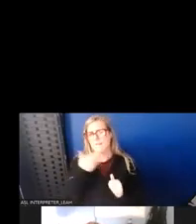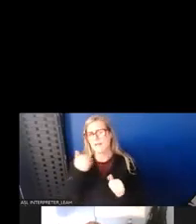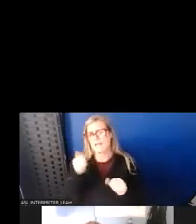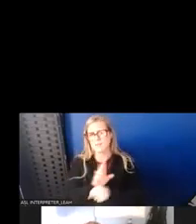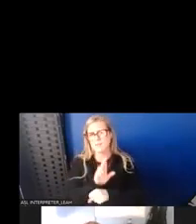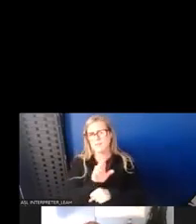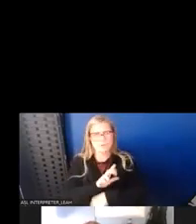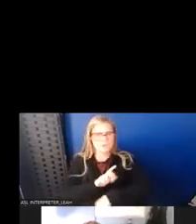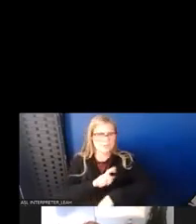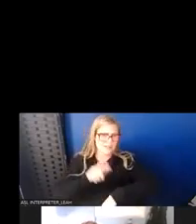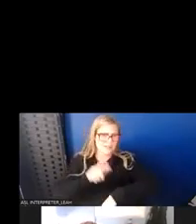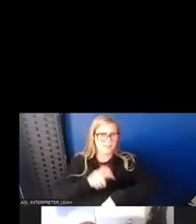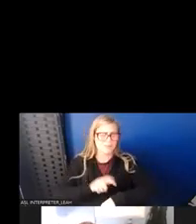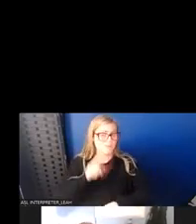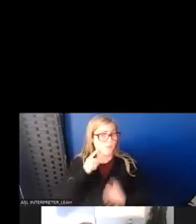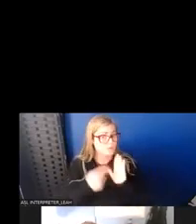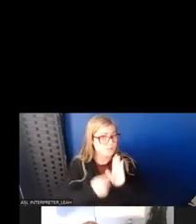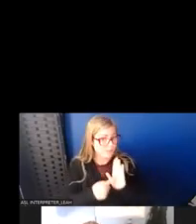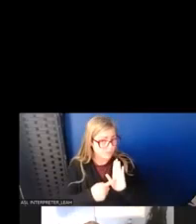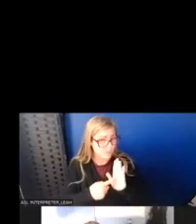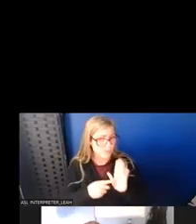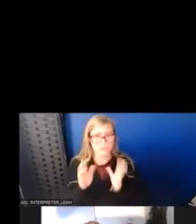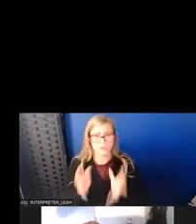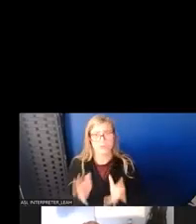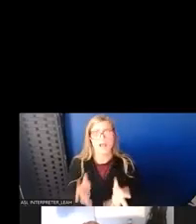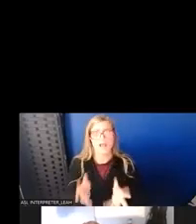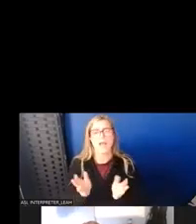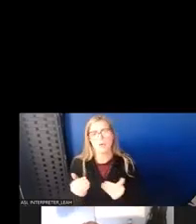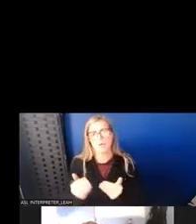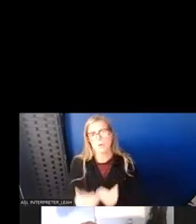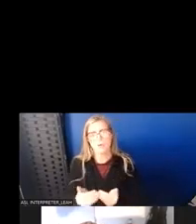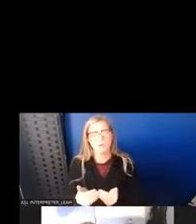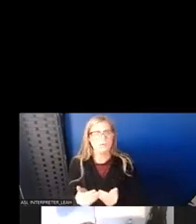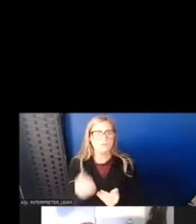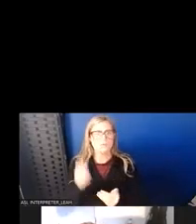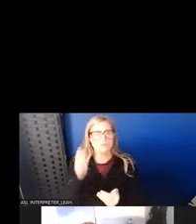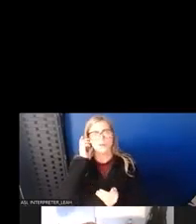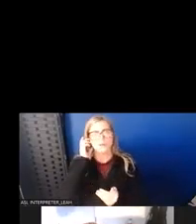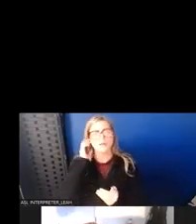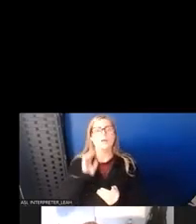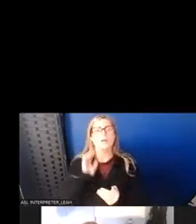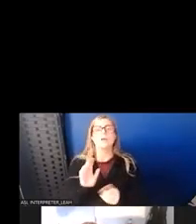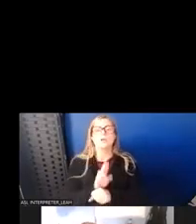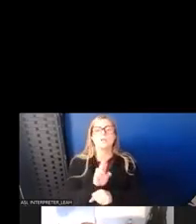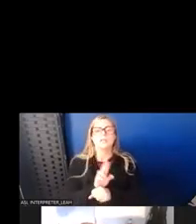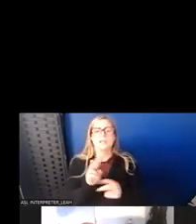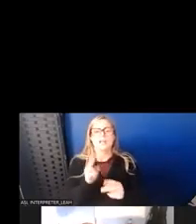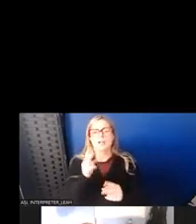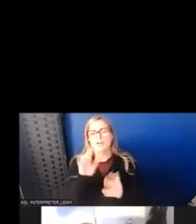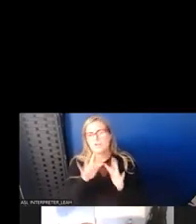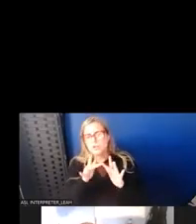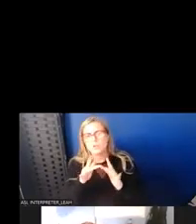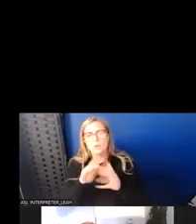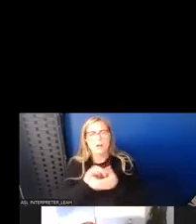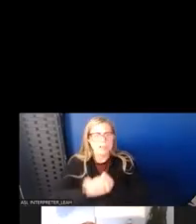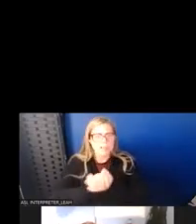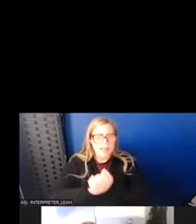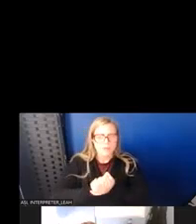for example, using chat rooms, using virtual collaboration tools, using liberating structure so that everyone has